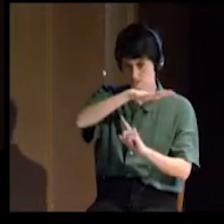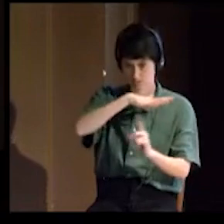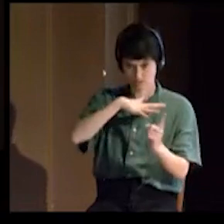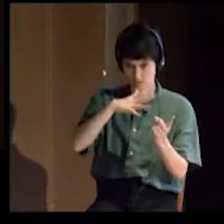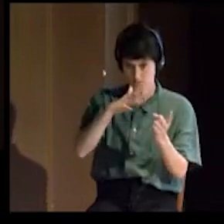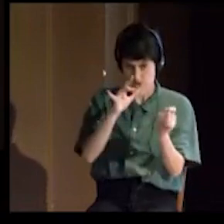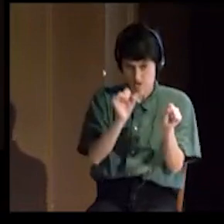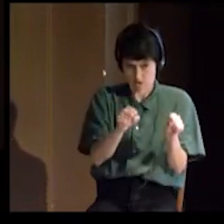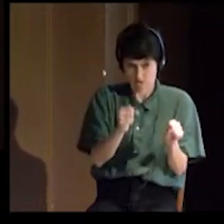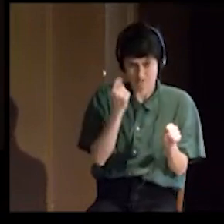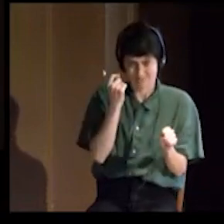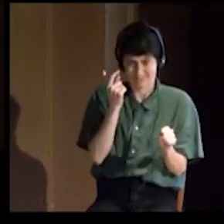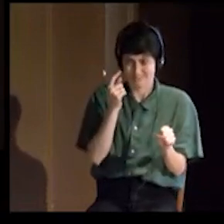Thanks Liz.